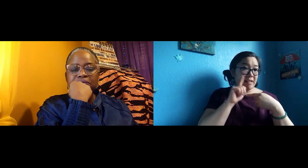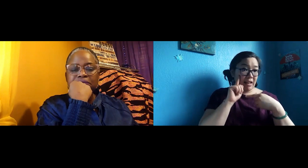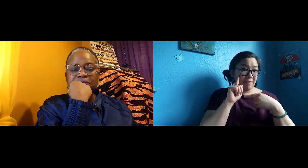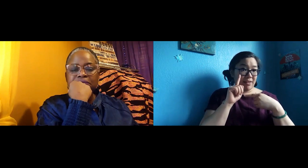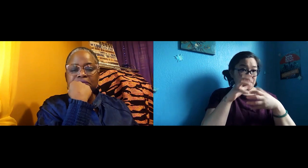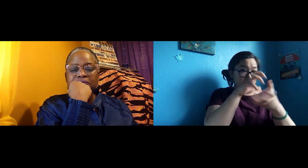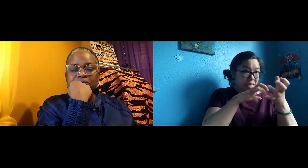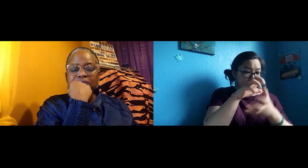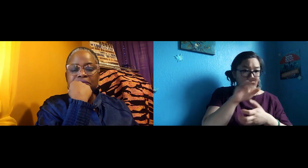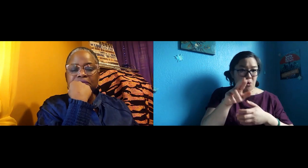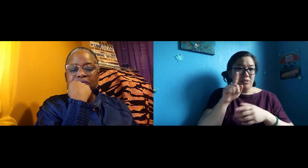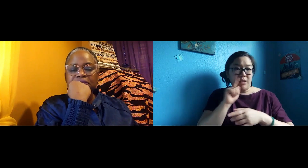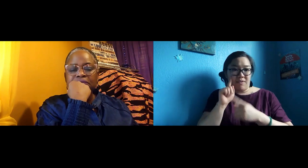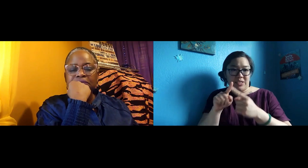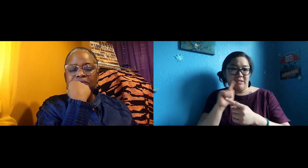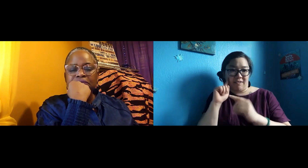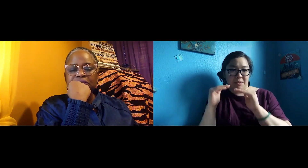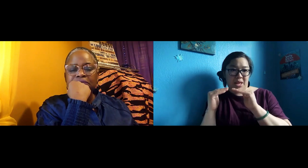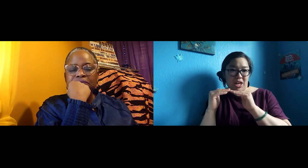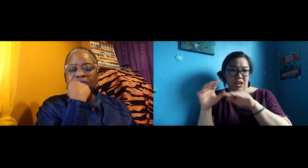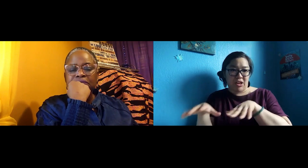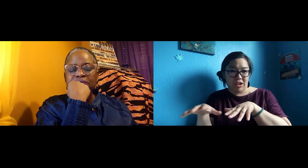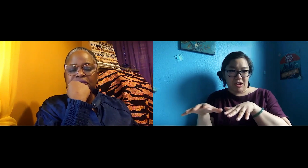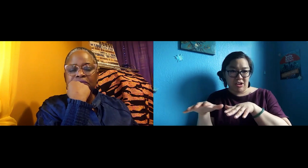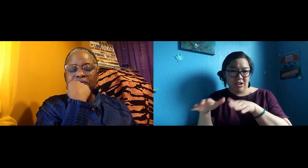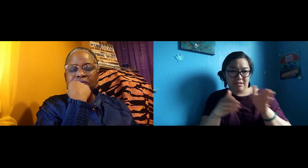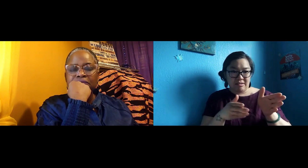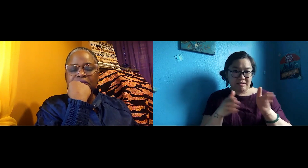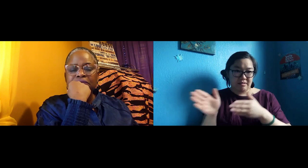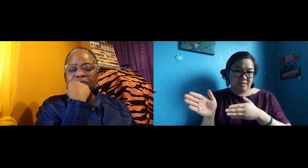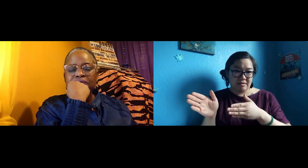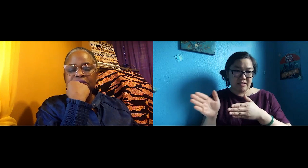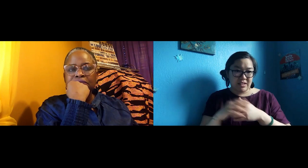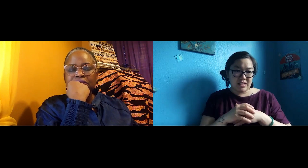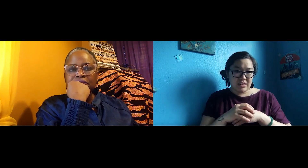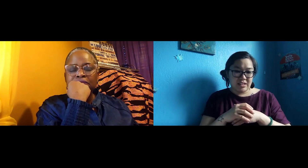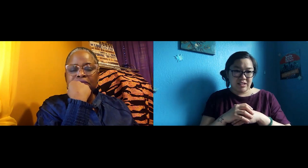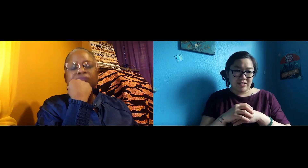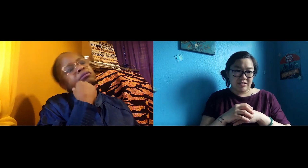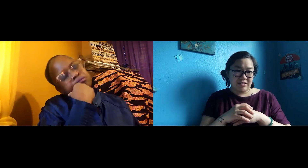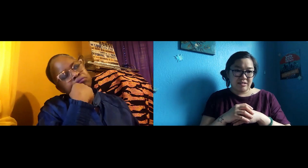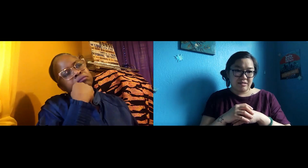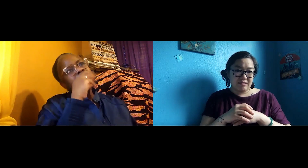have you seen a difference between mixed Deaf and hearing dynamics versus an all Deaf dynamic?